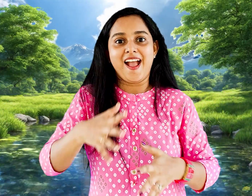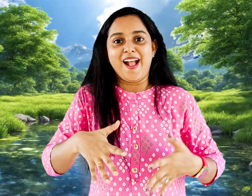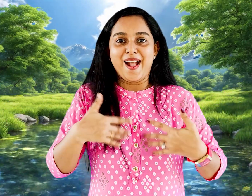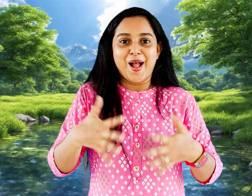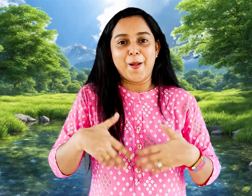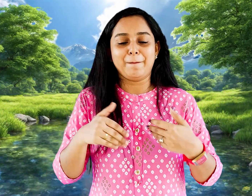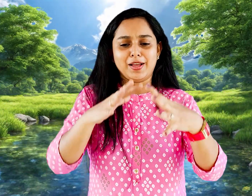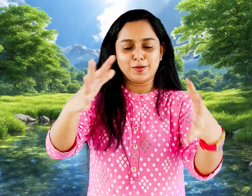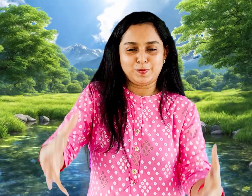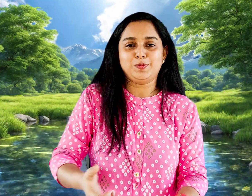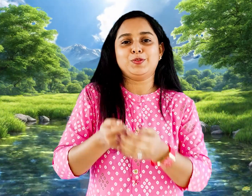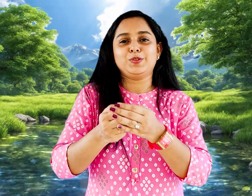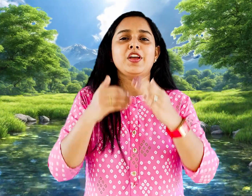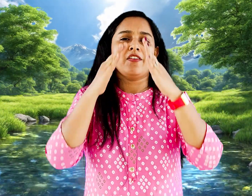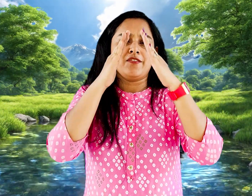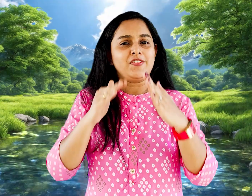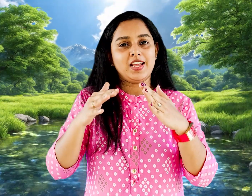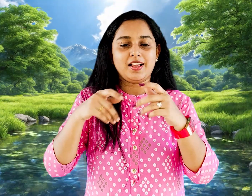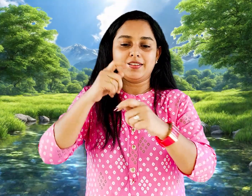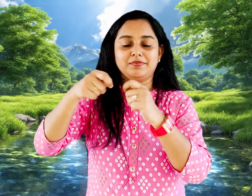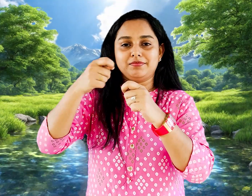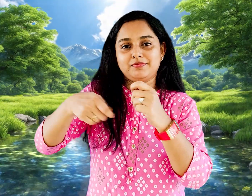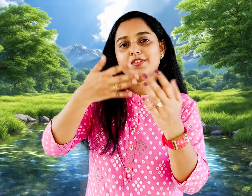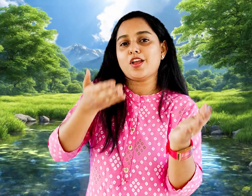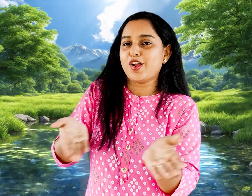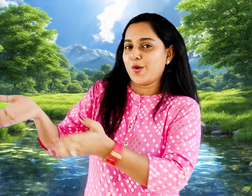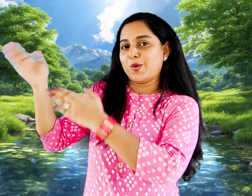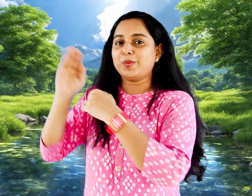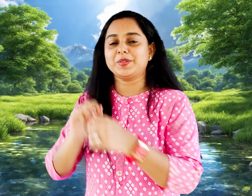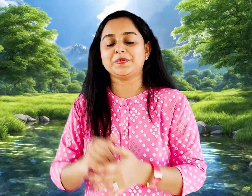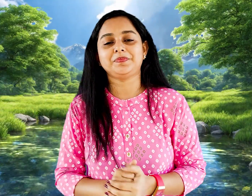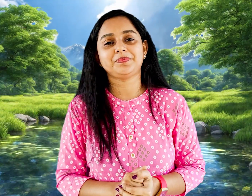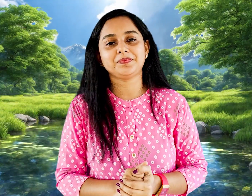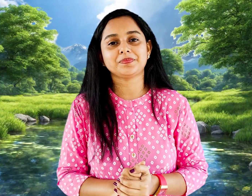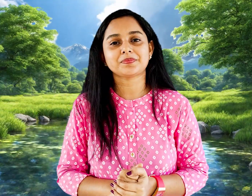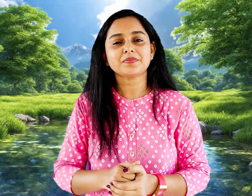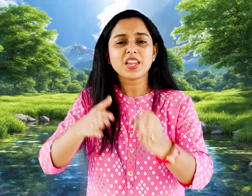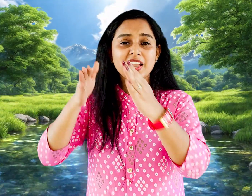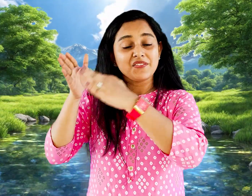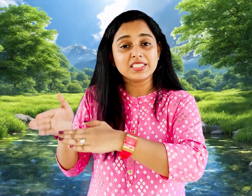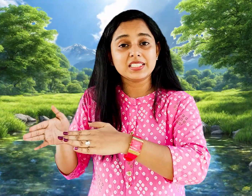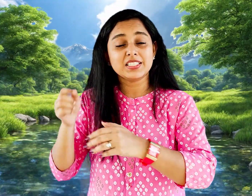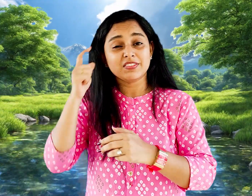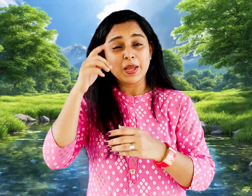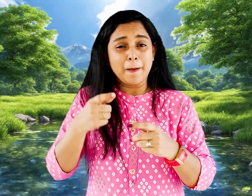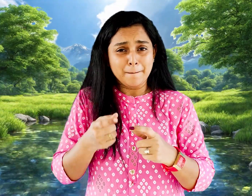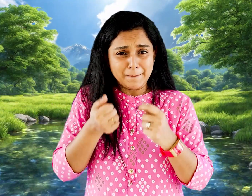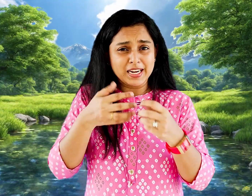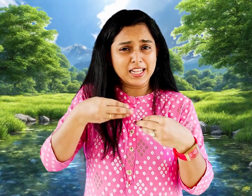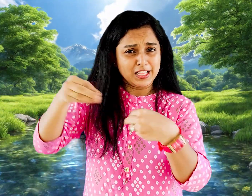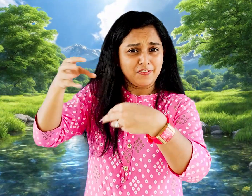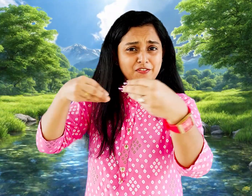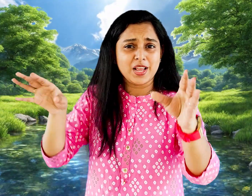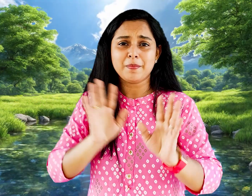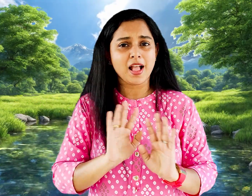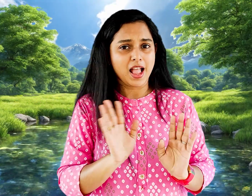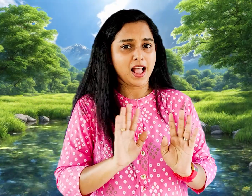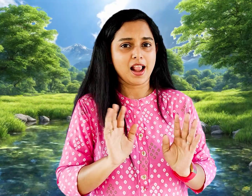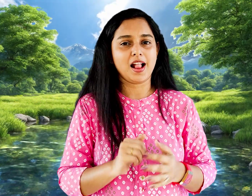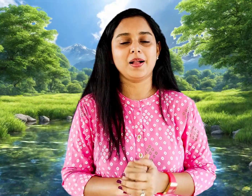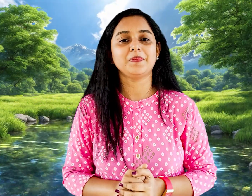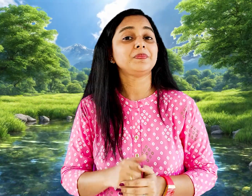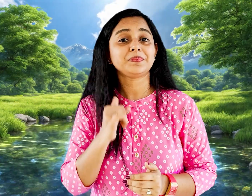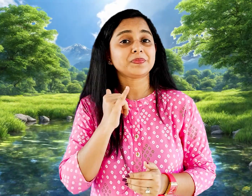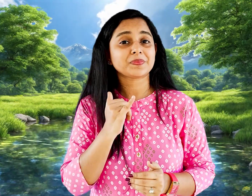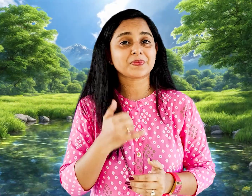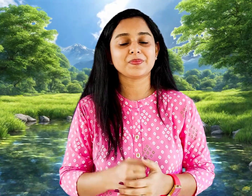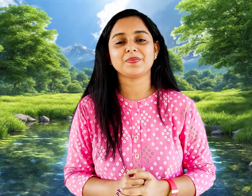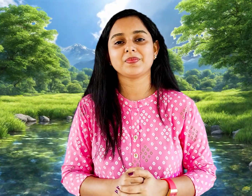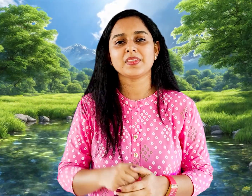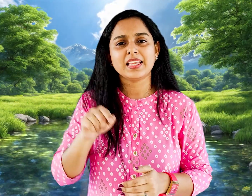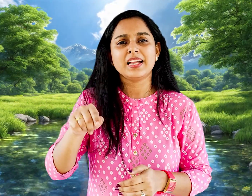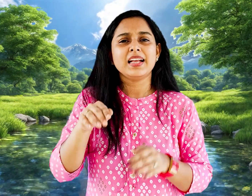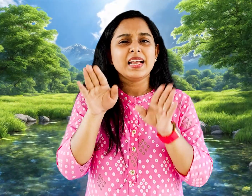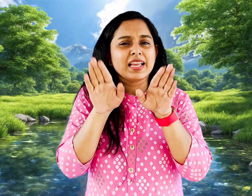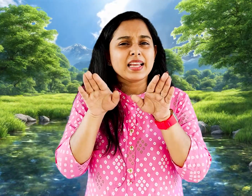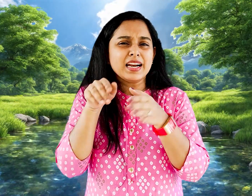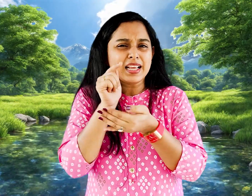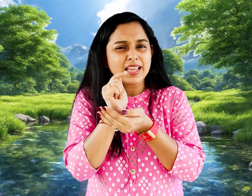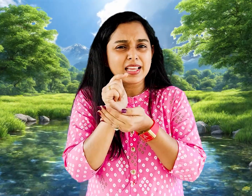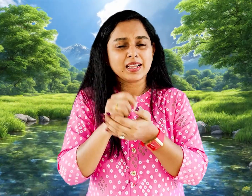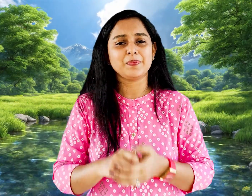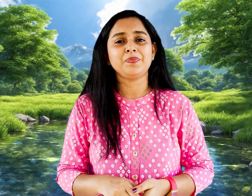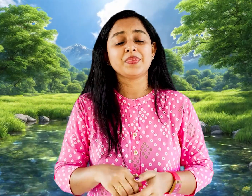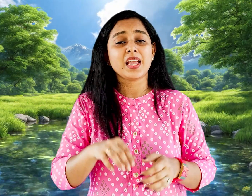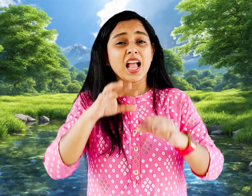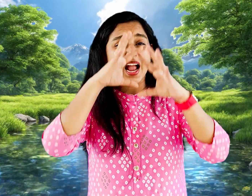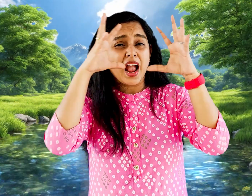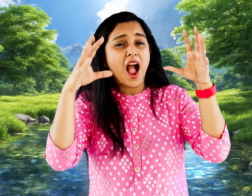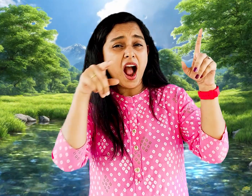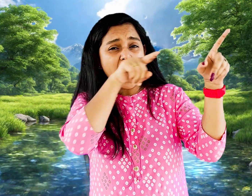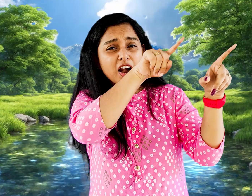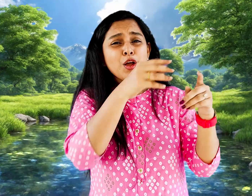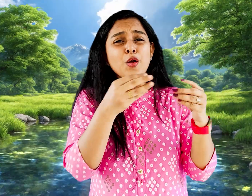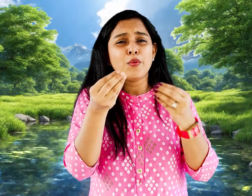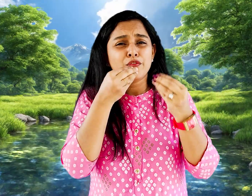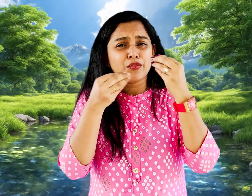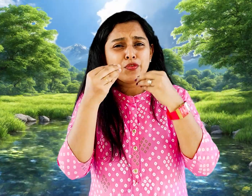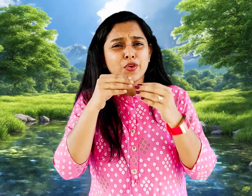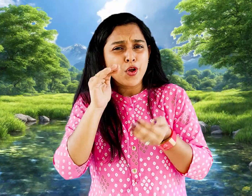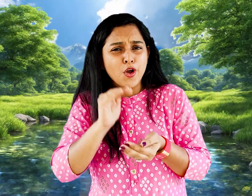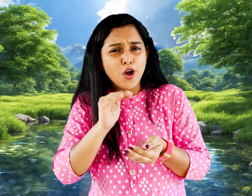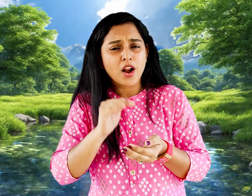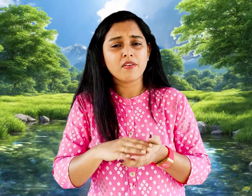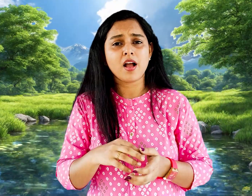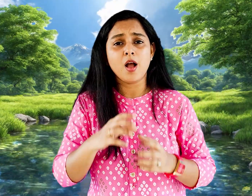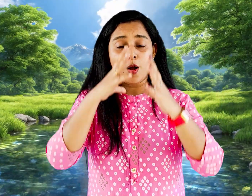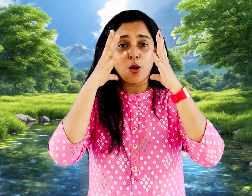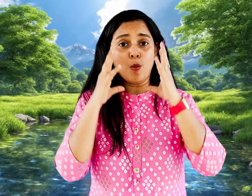Inside his humble abode, the birds found themselves in spacious cages filled with an abundance of food.